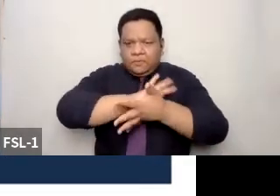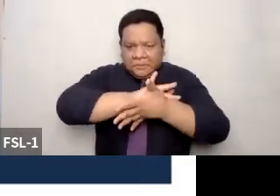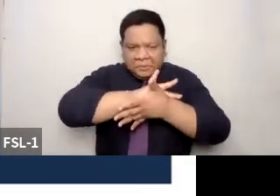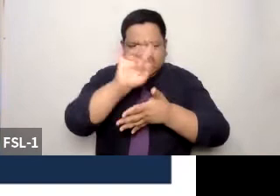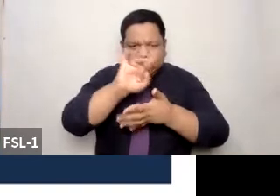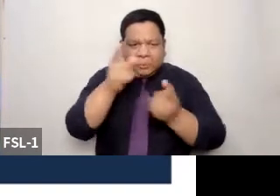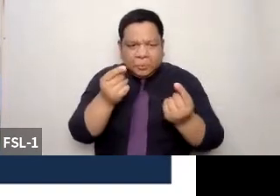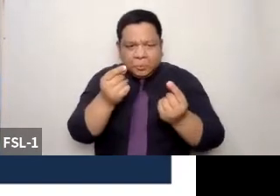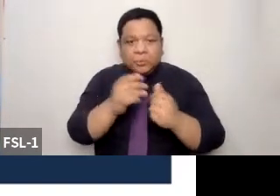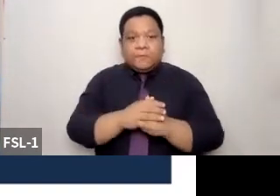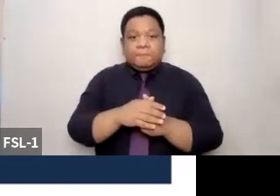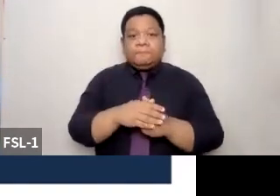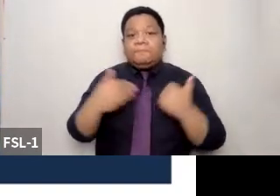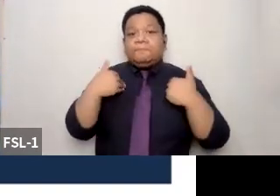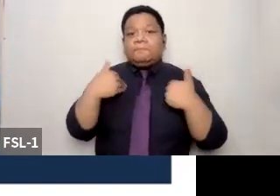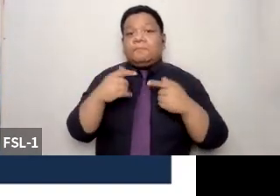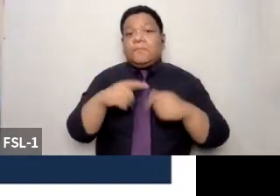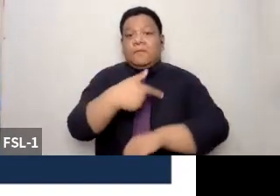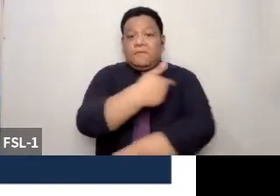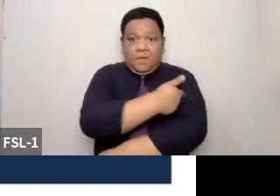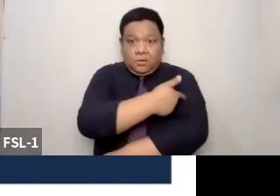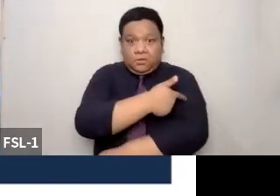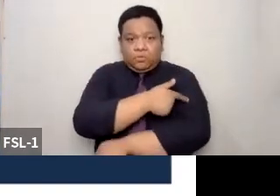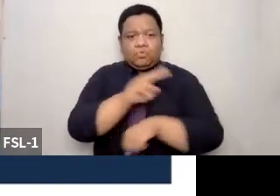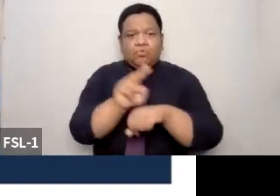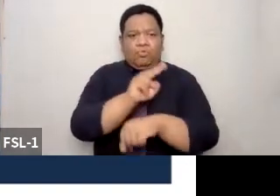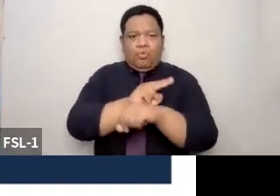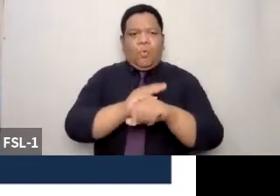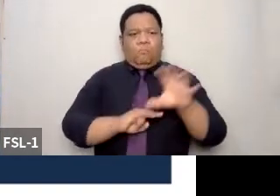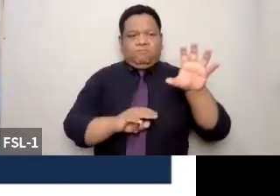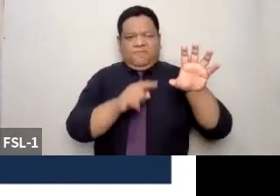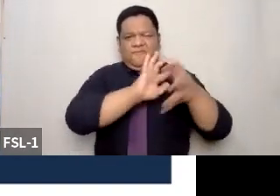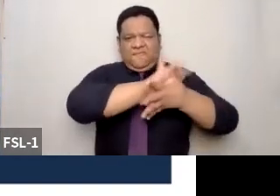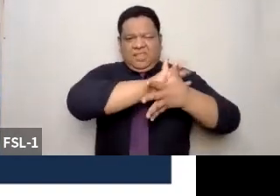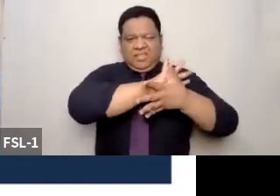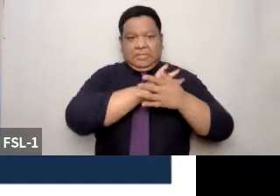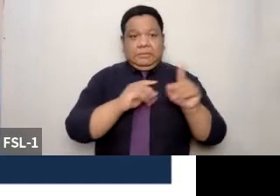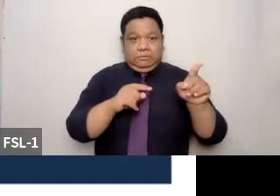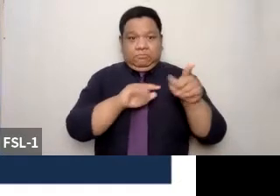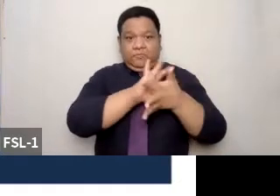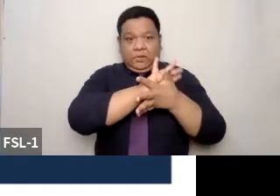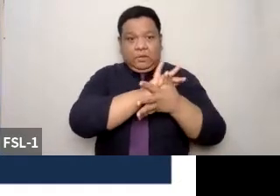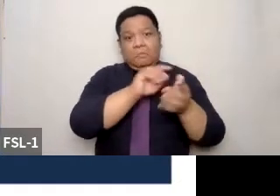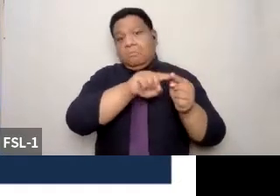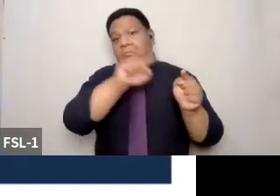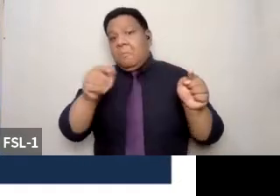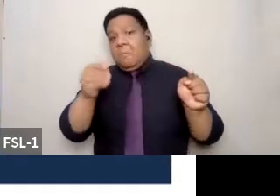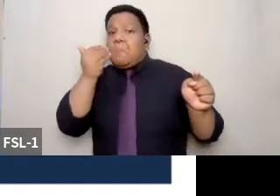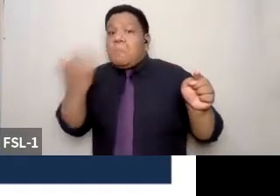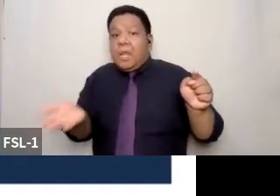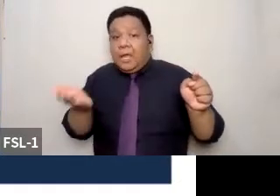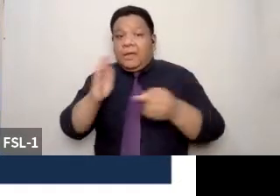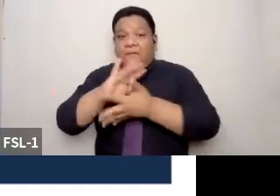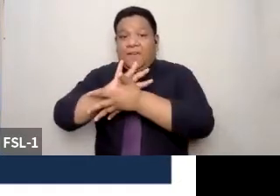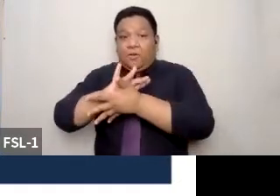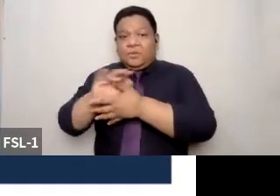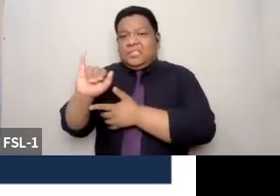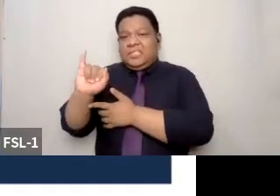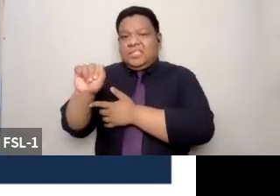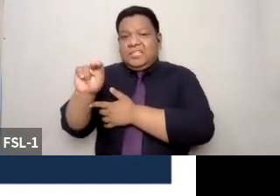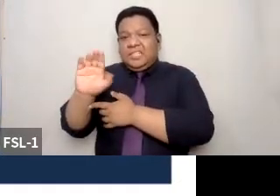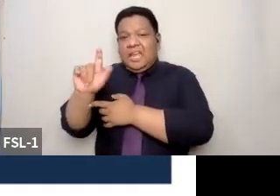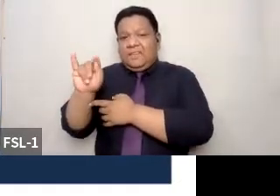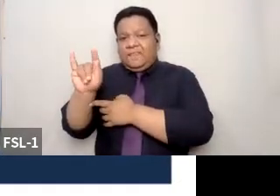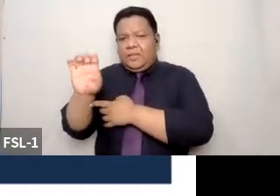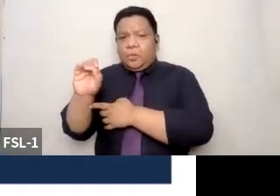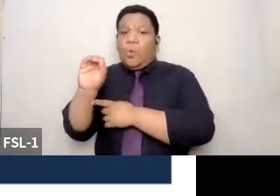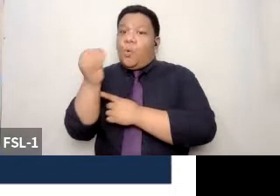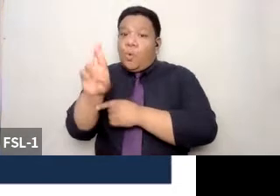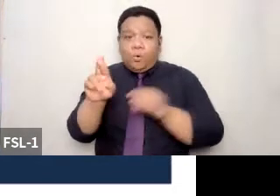So there are vaccines that use the virus, the dead or inactivated parts of the virus like these or the spikes.